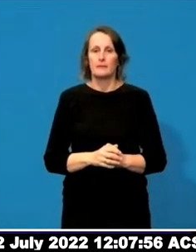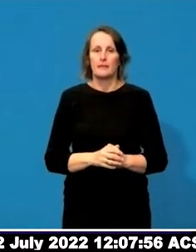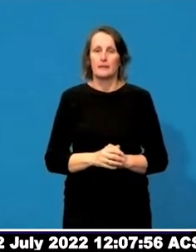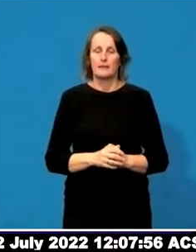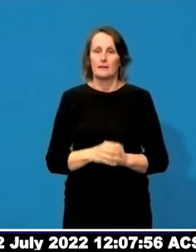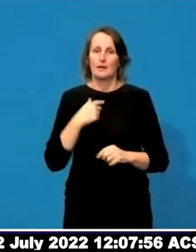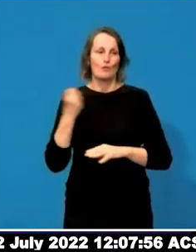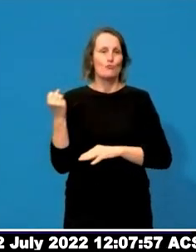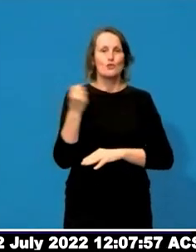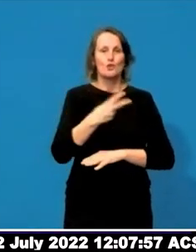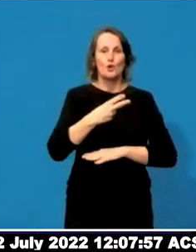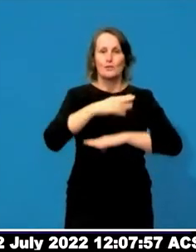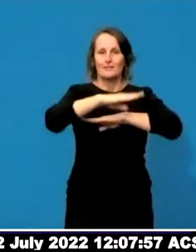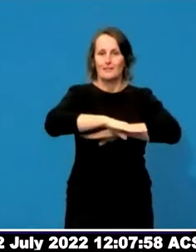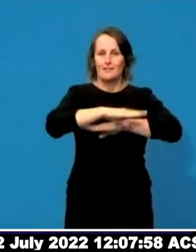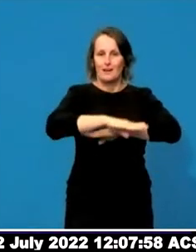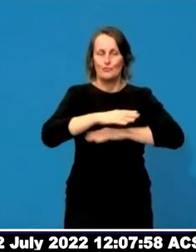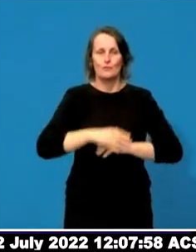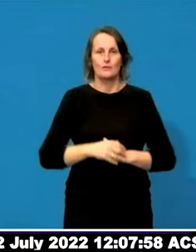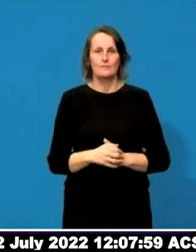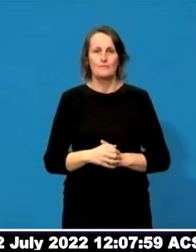I have heard it being described as a holiday,